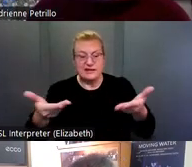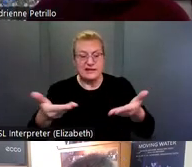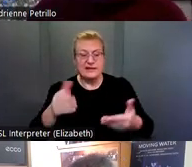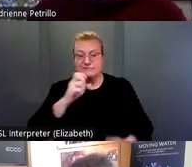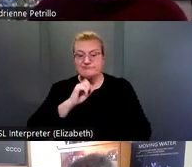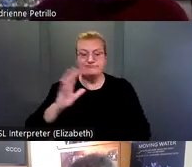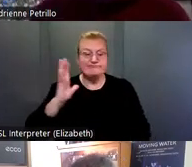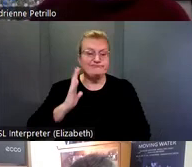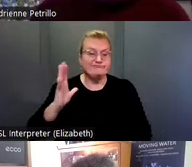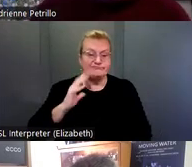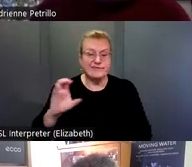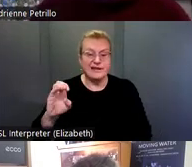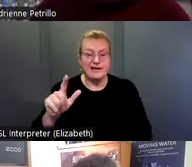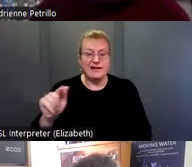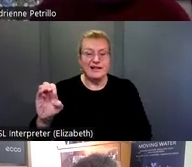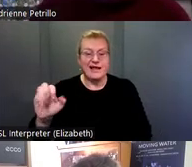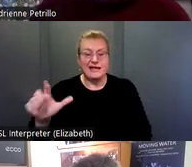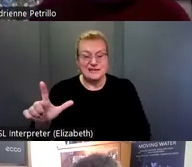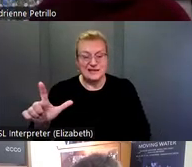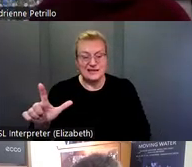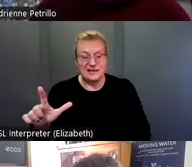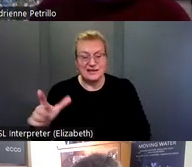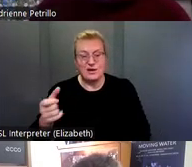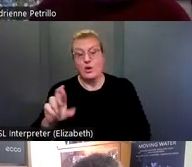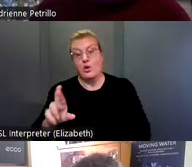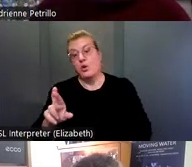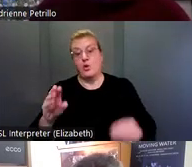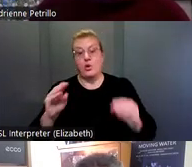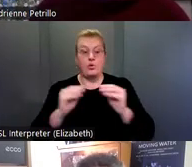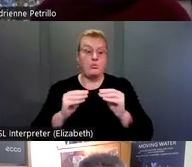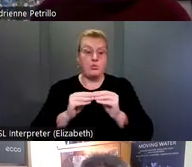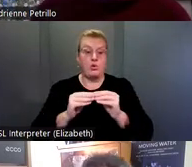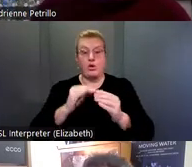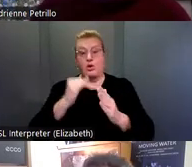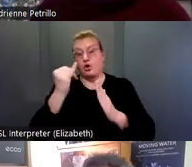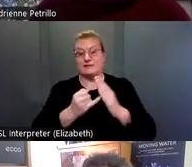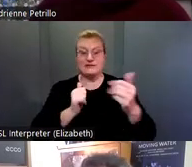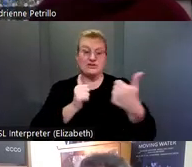or more artistically challenging or innovative.